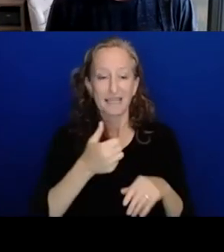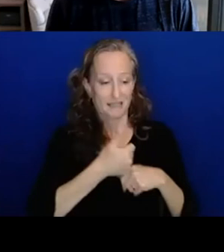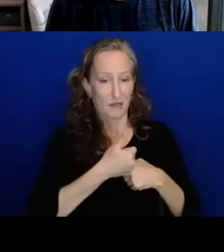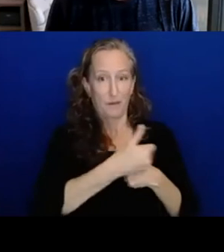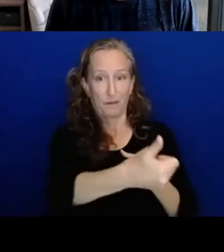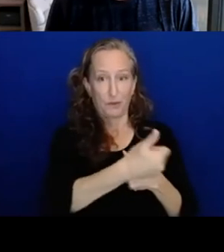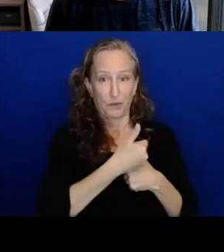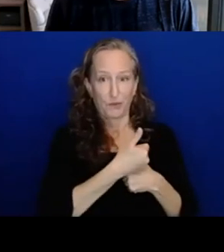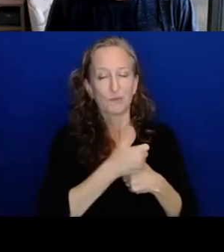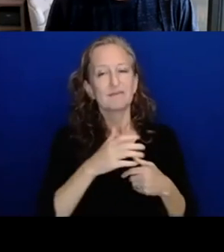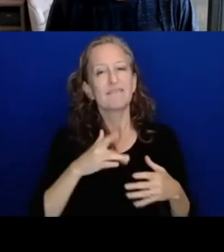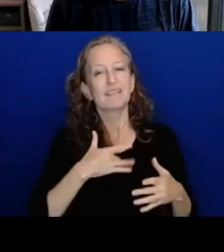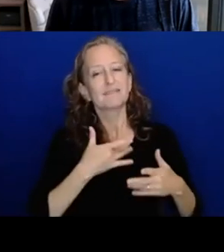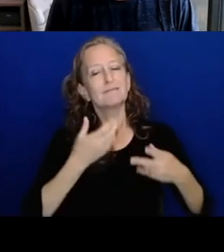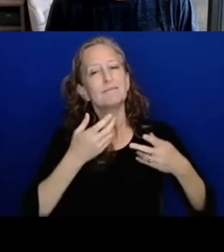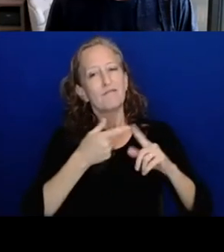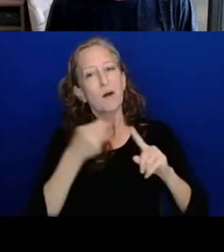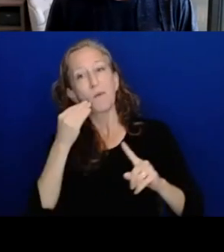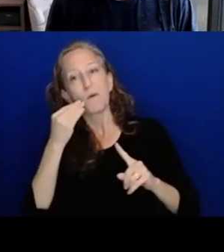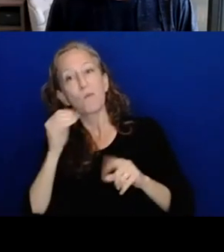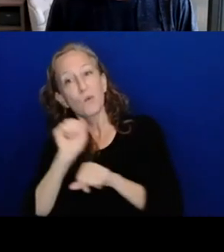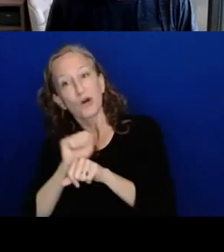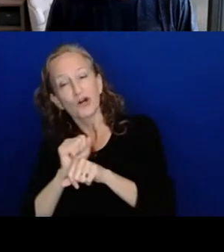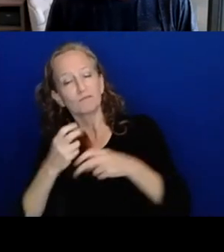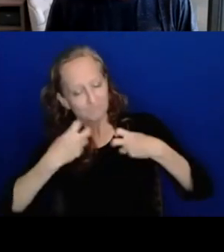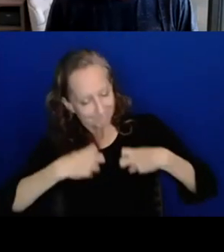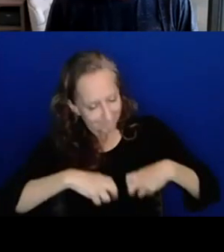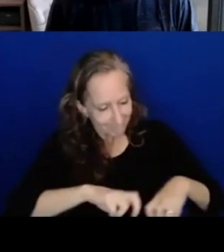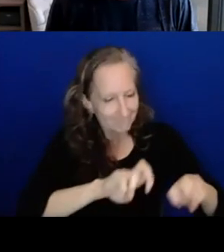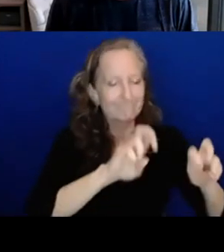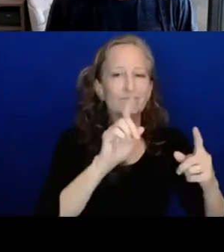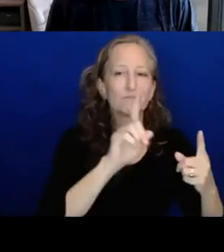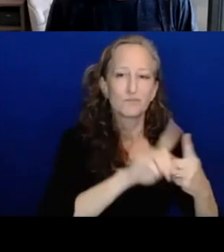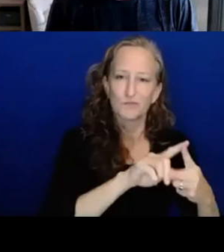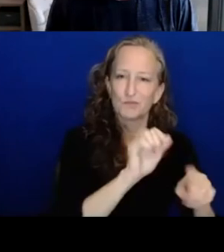work and home. At least to folks who are used to having a commute. And now, too, that disappears.